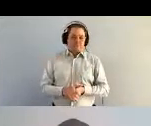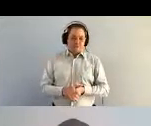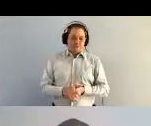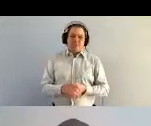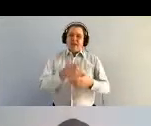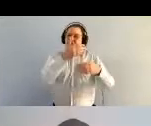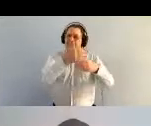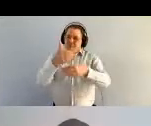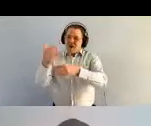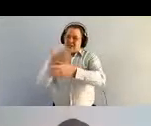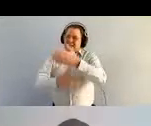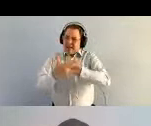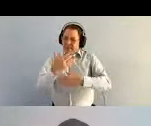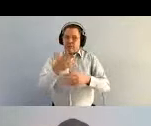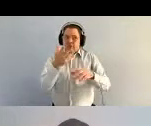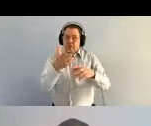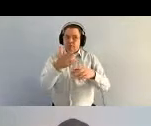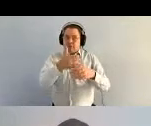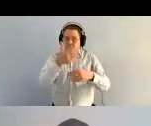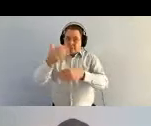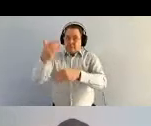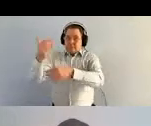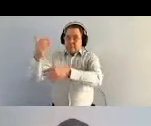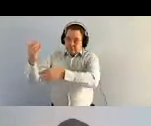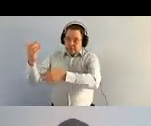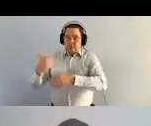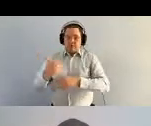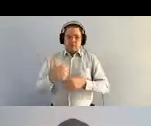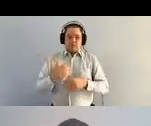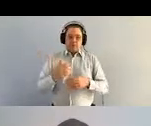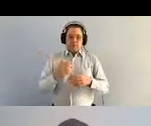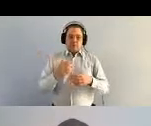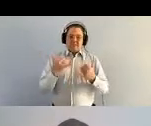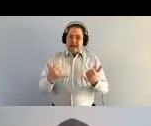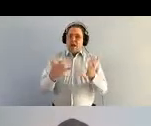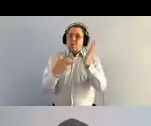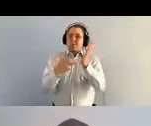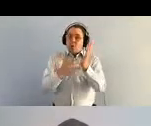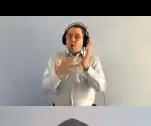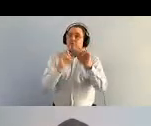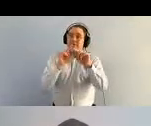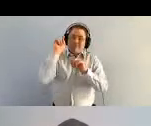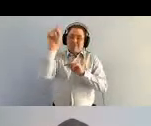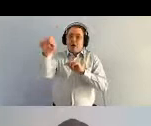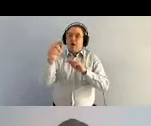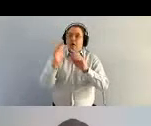exclusive of all persons with disabilities. As well as addressing the barriers that persons with disabilities may face in the context